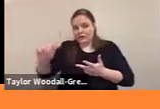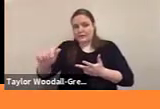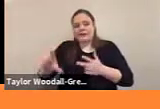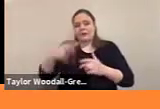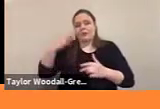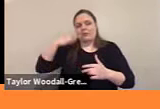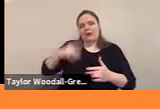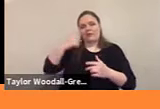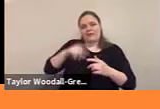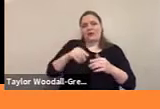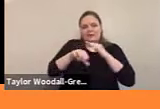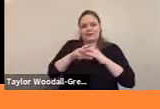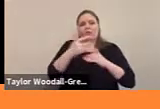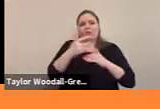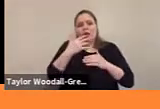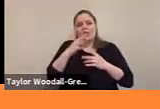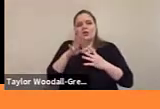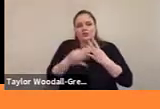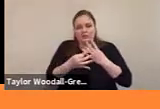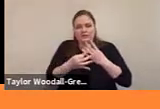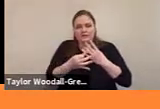And certain colors can actually help with comprehension.